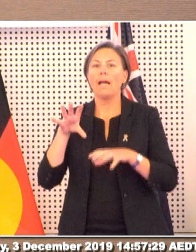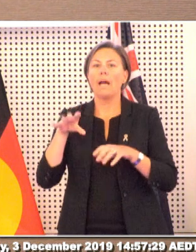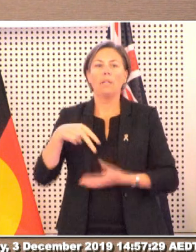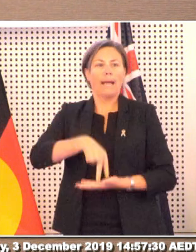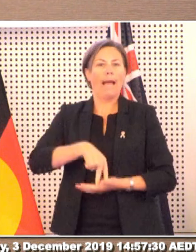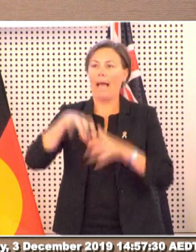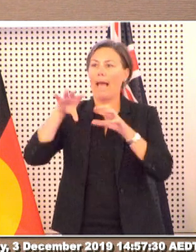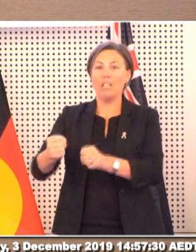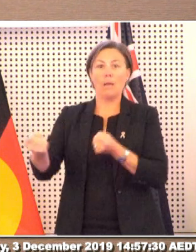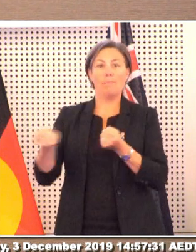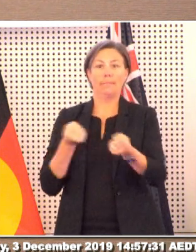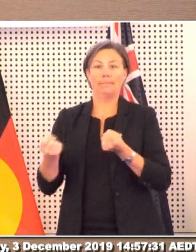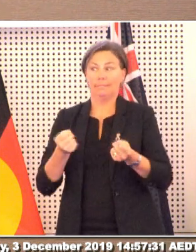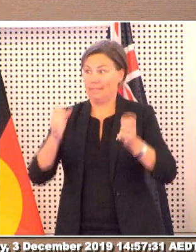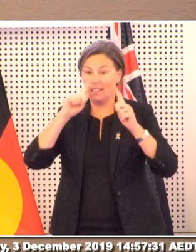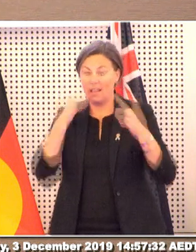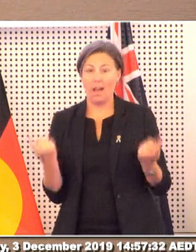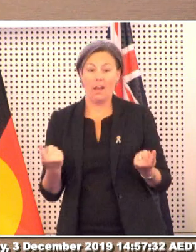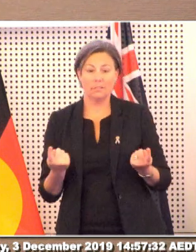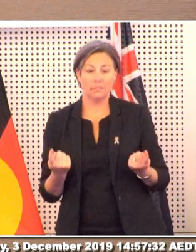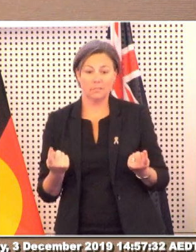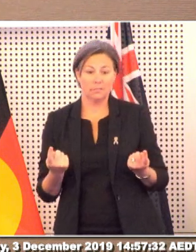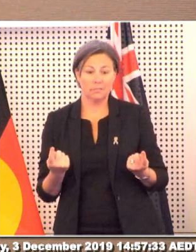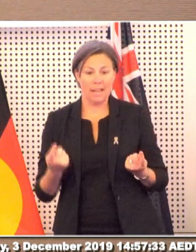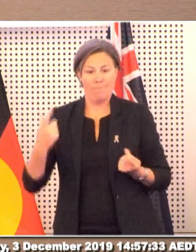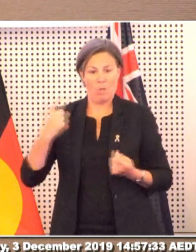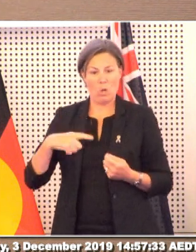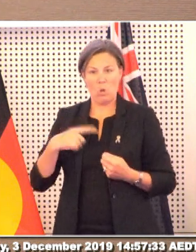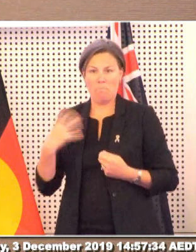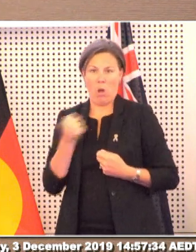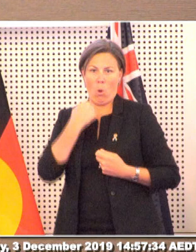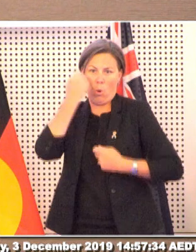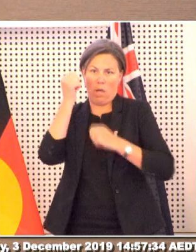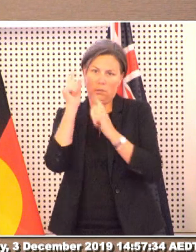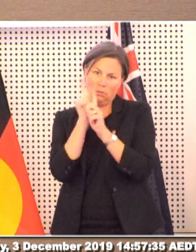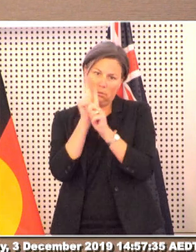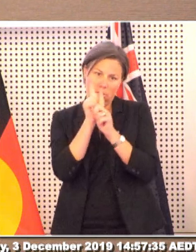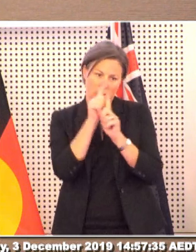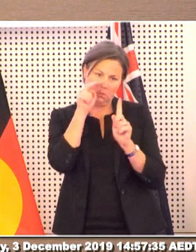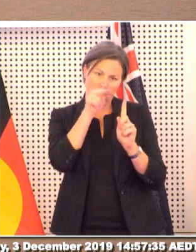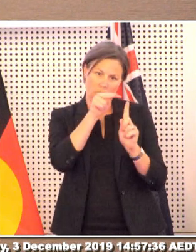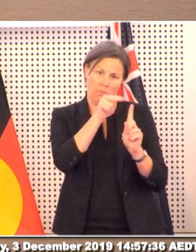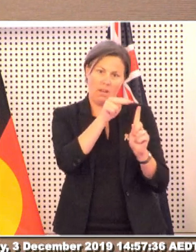places that could be considered in some circumstances as places of detention. Well - - -